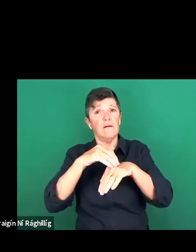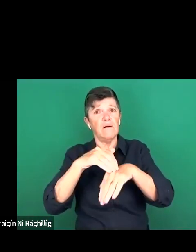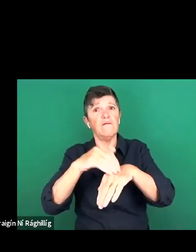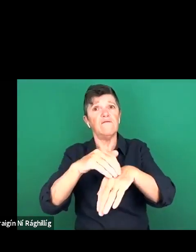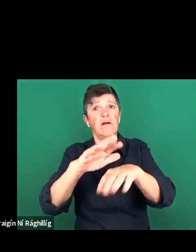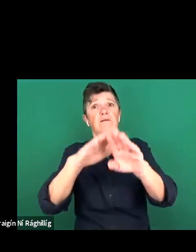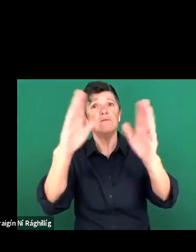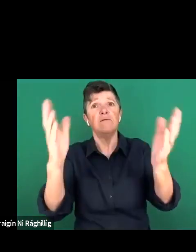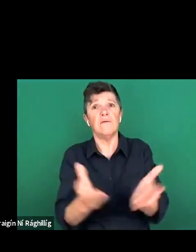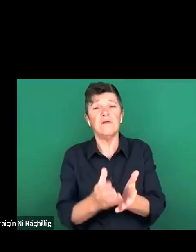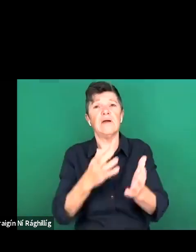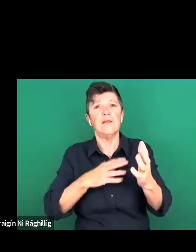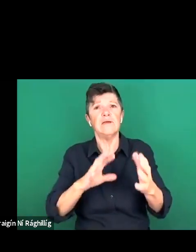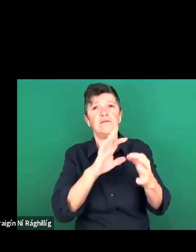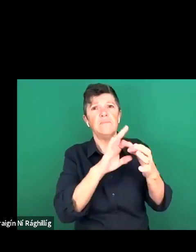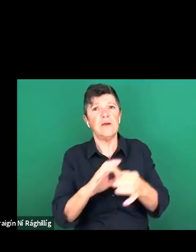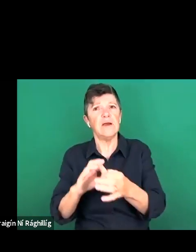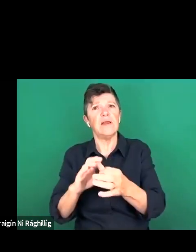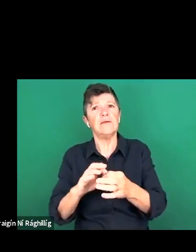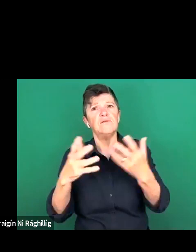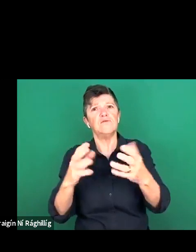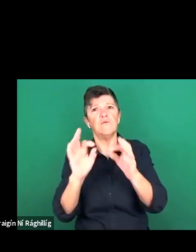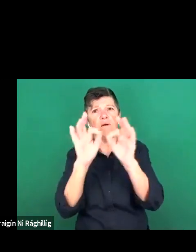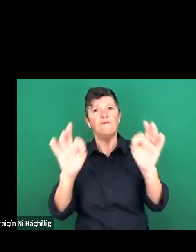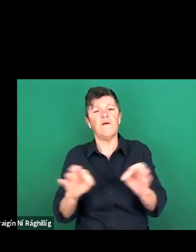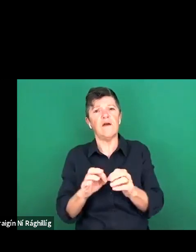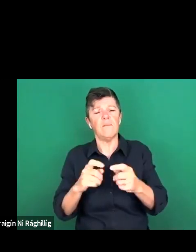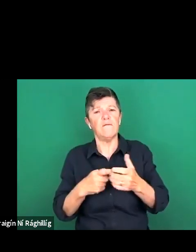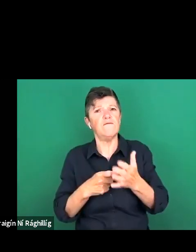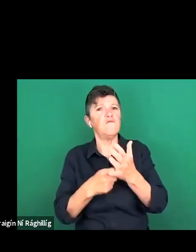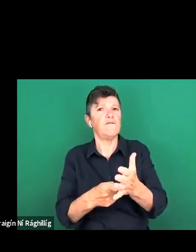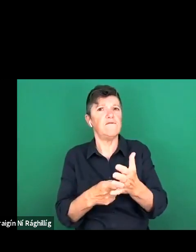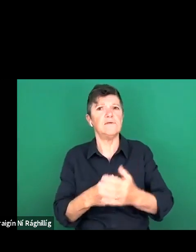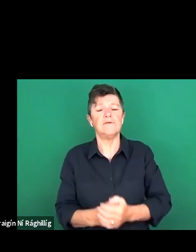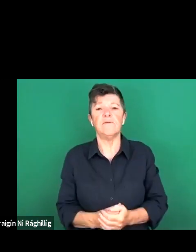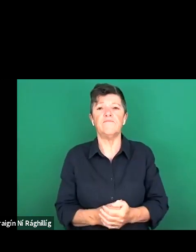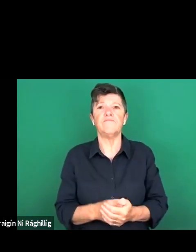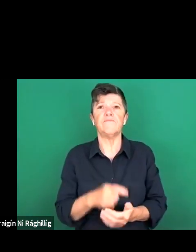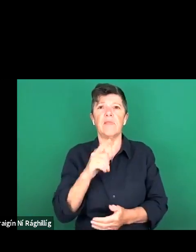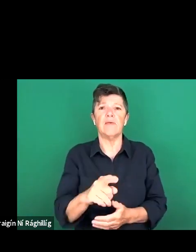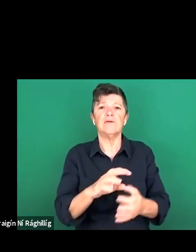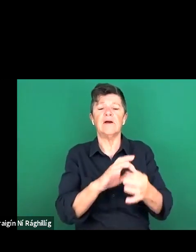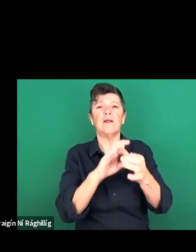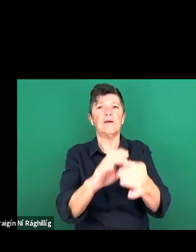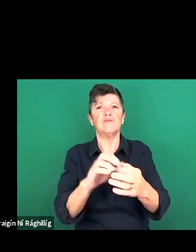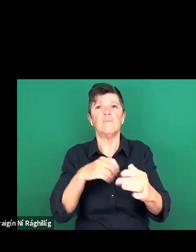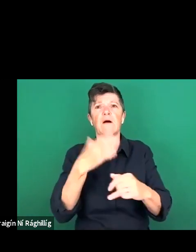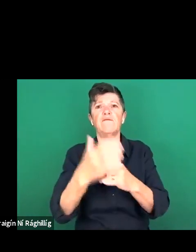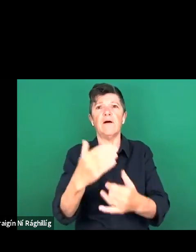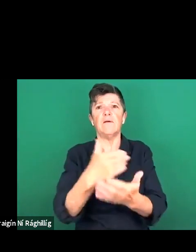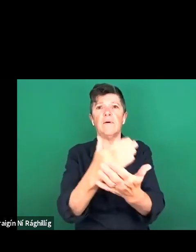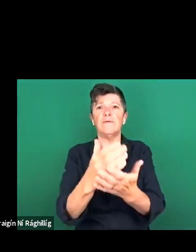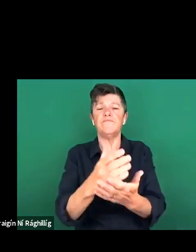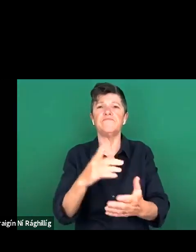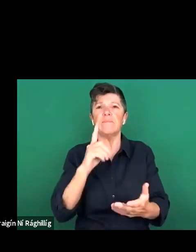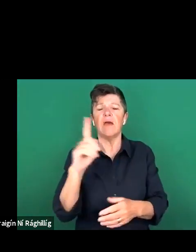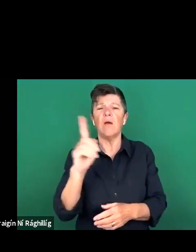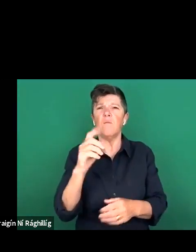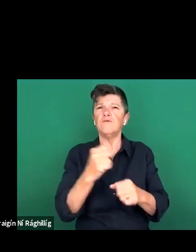as welfare. The end of empire did not bring an end to it's social structures. The patterns